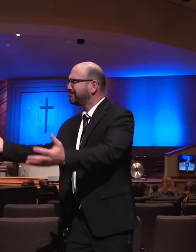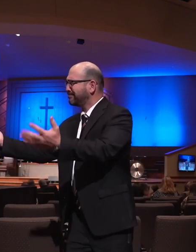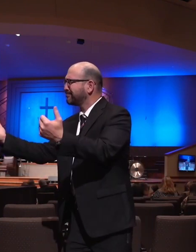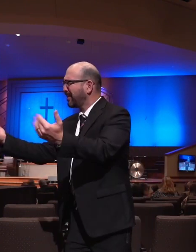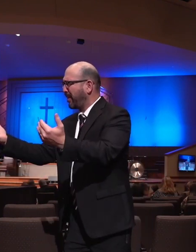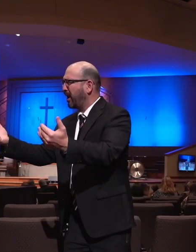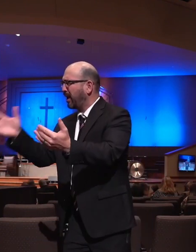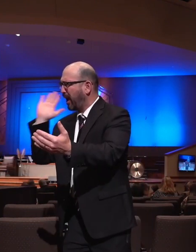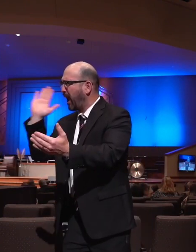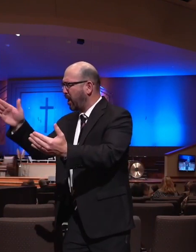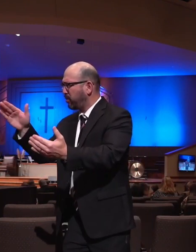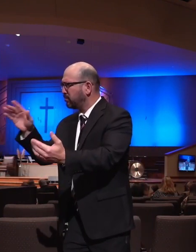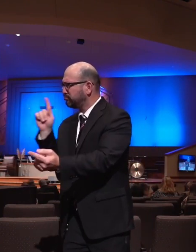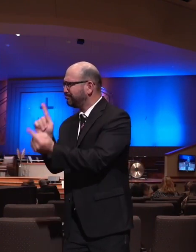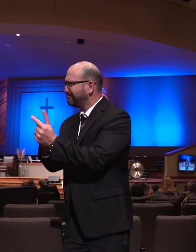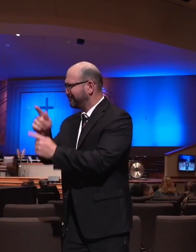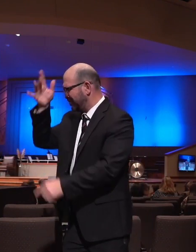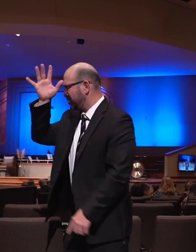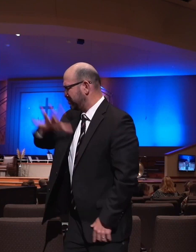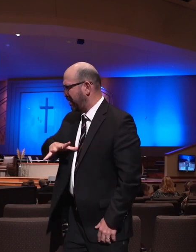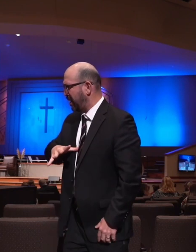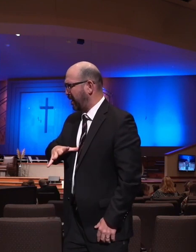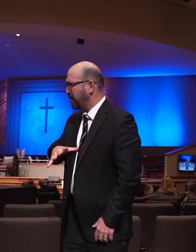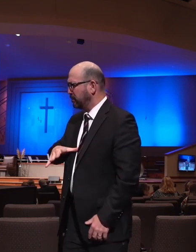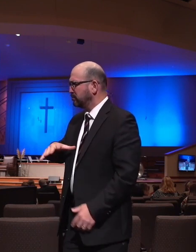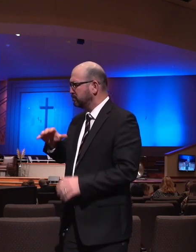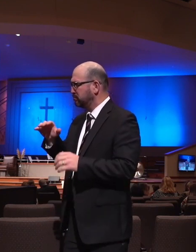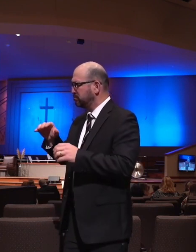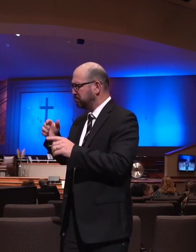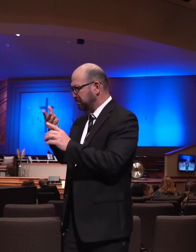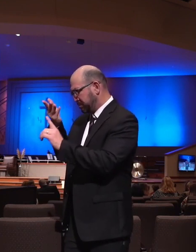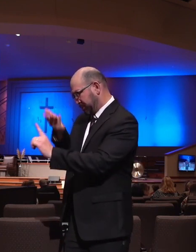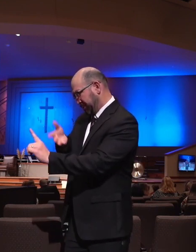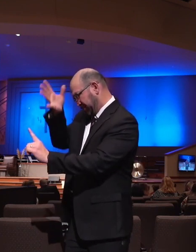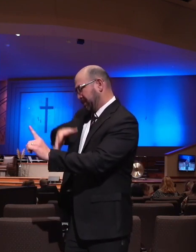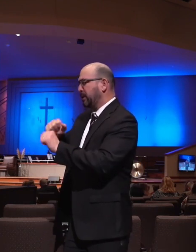and he shall know that there is a prophet in Israel see so Brother Schettler it's